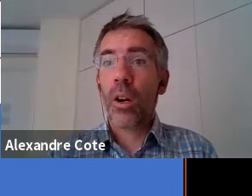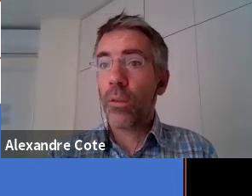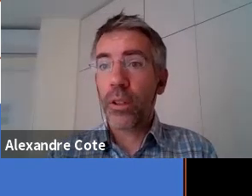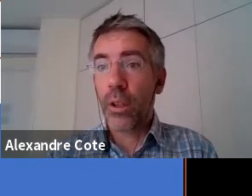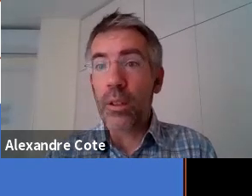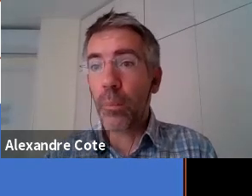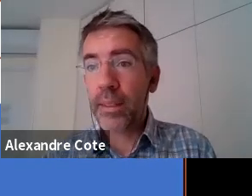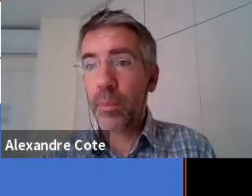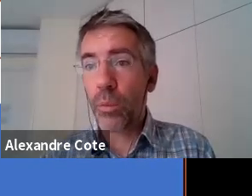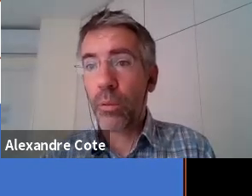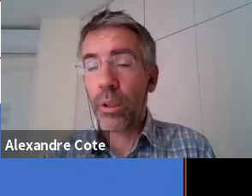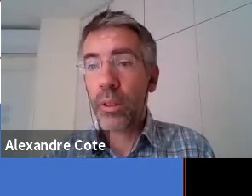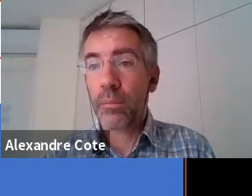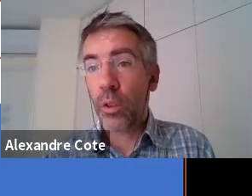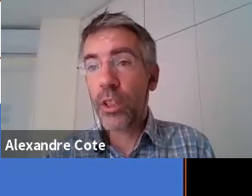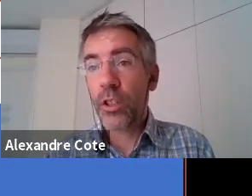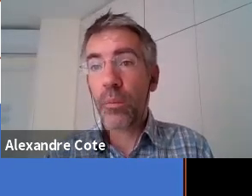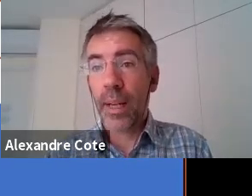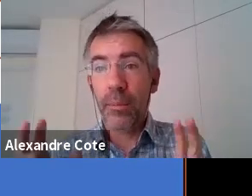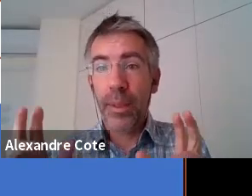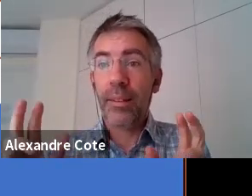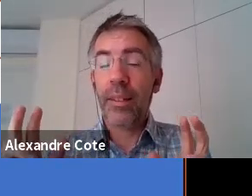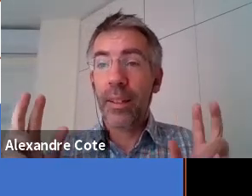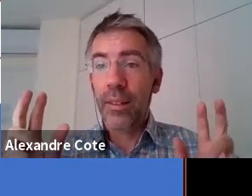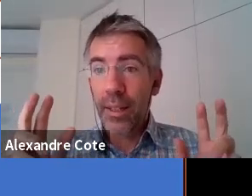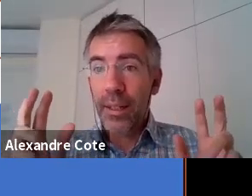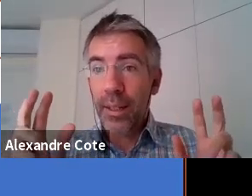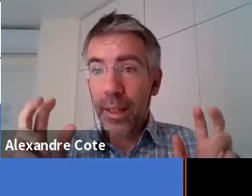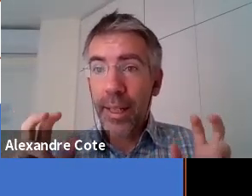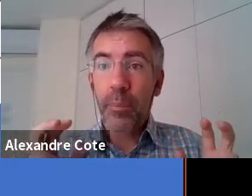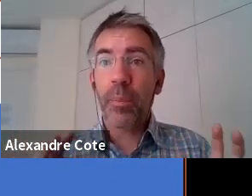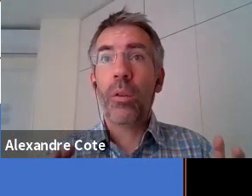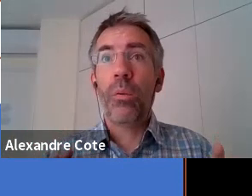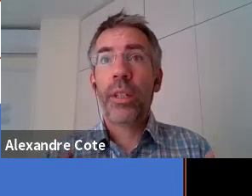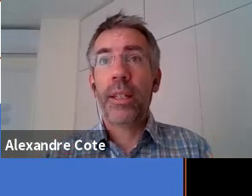are often incompatibile with work, conditioned by being assessed as incapable of working